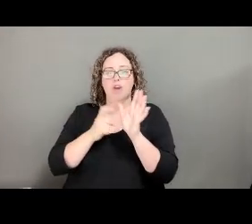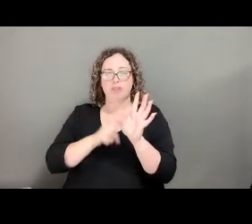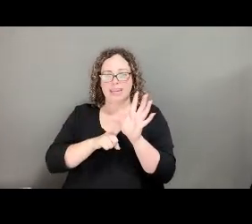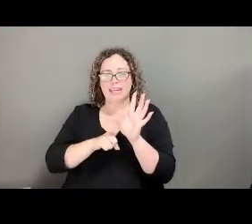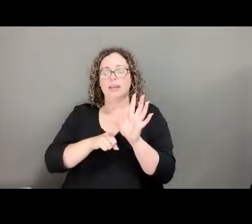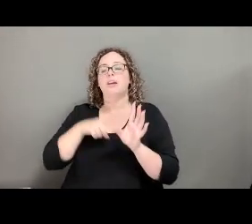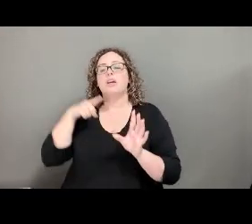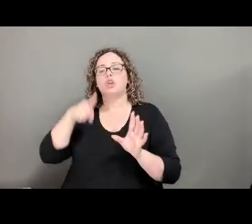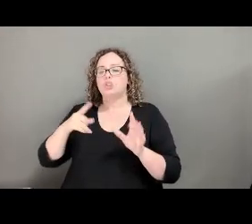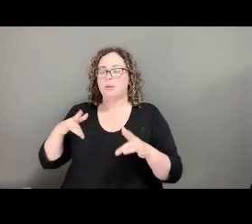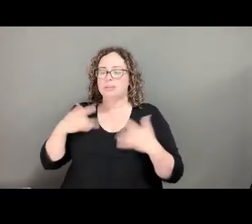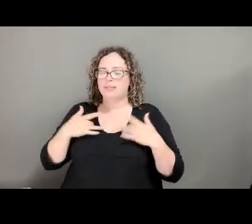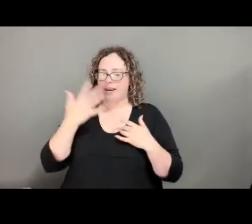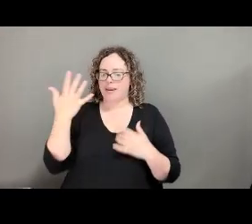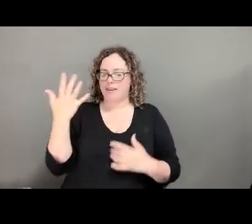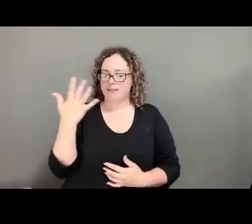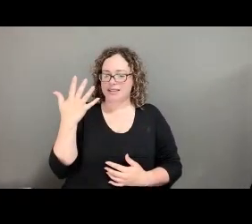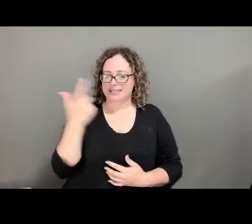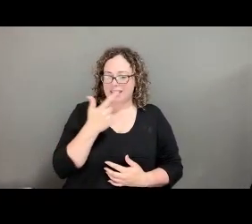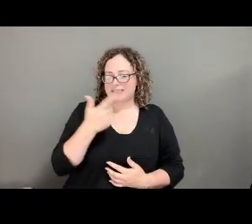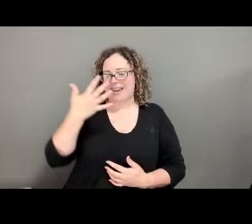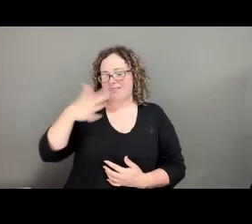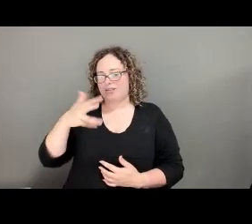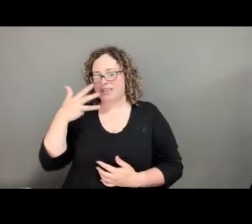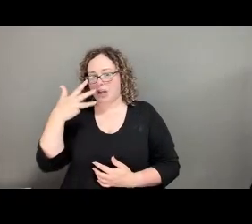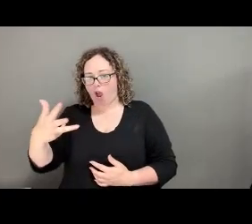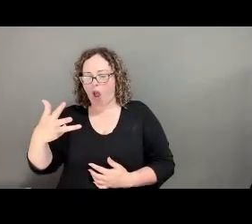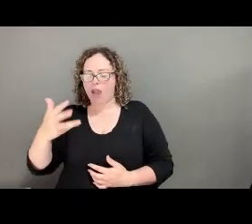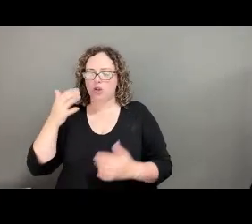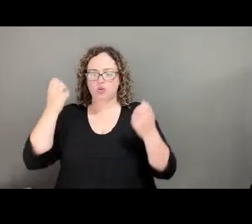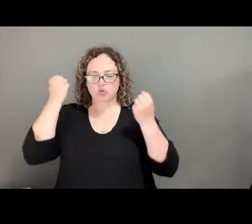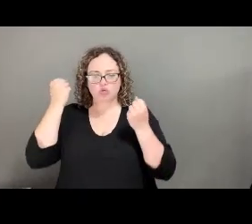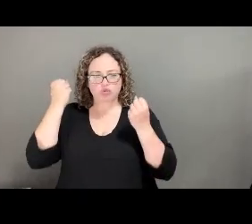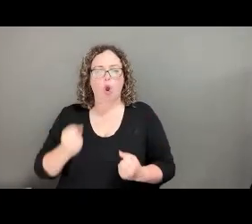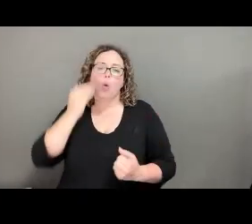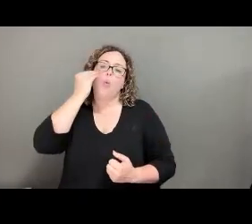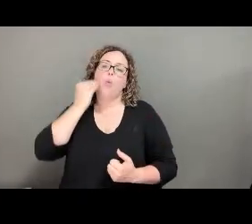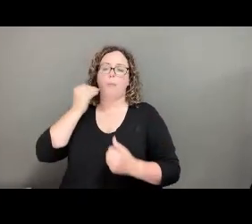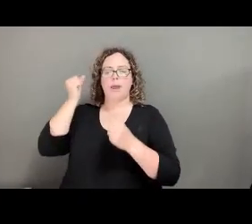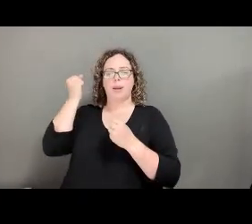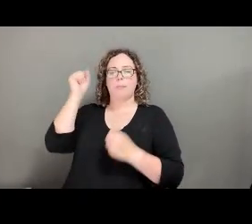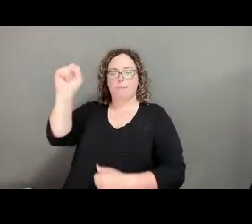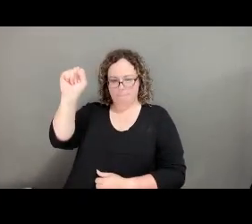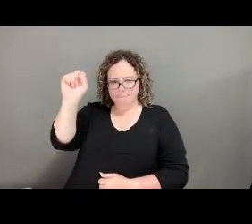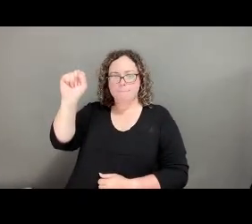She was a great feminist and traveler and writer. But she died in childbirth when she was 38.